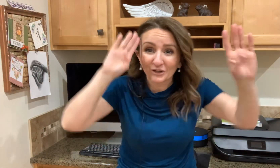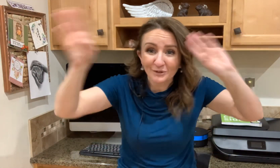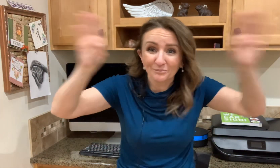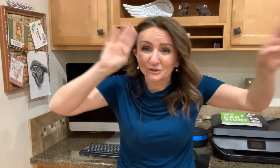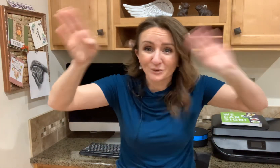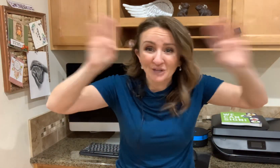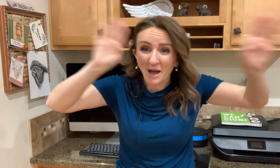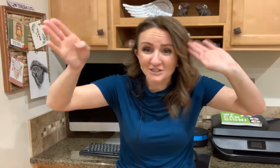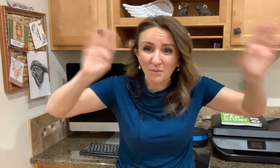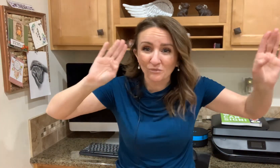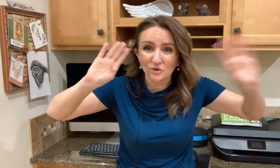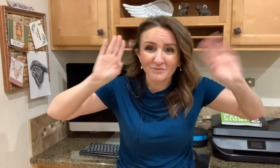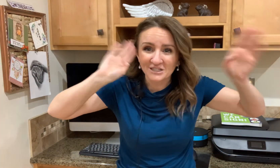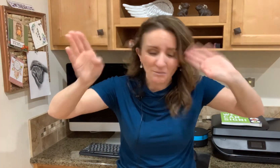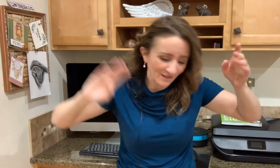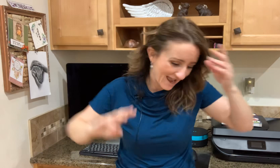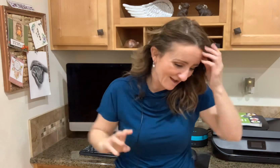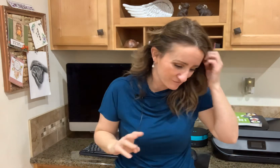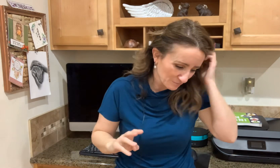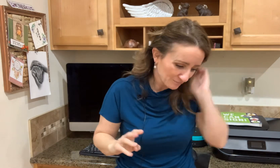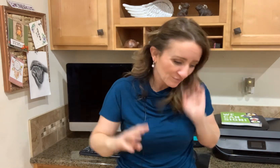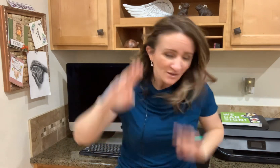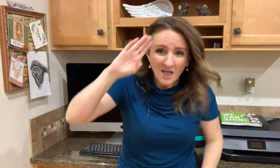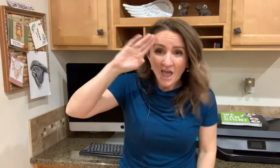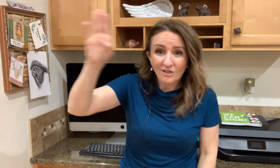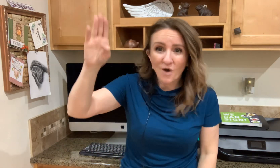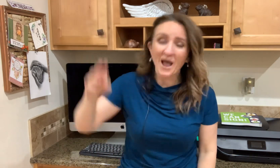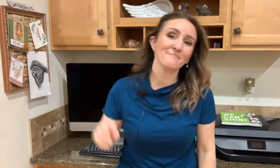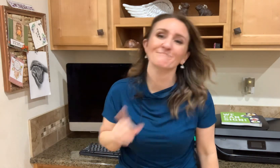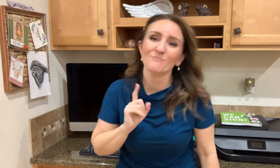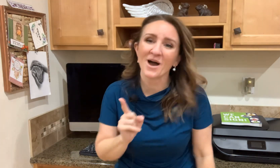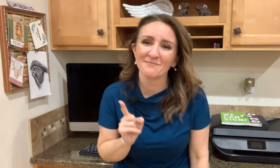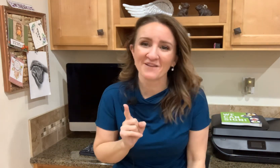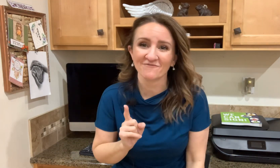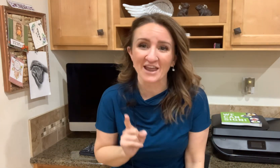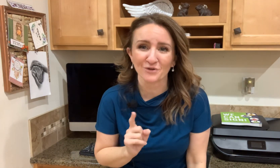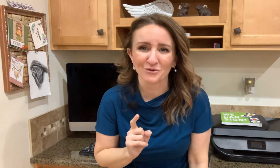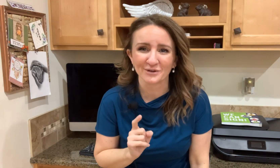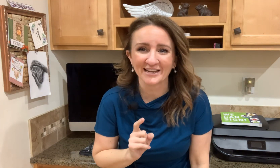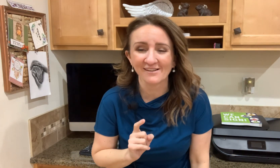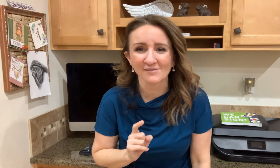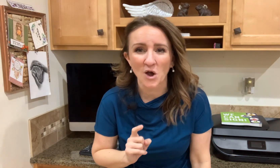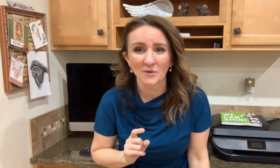movement, double hands. "Hello" One of my favorite greeting signs is